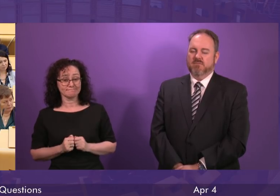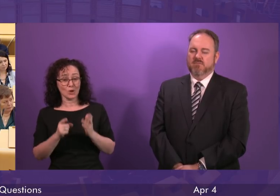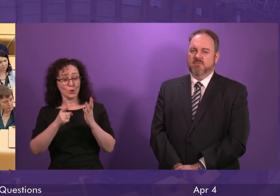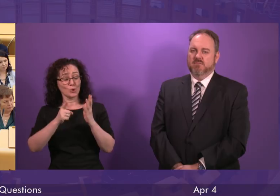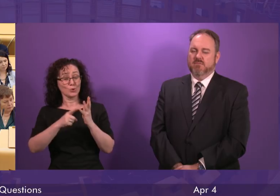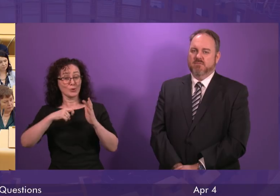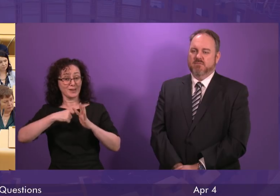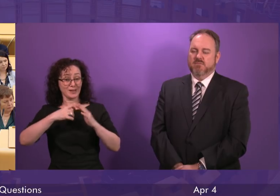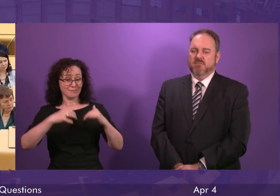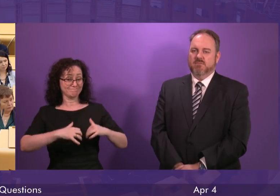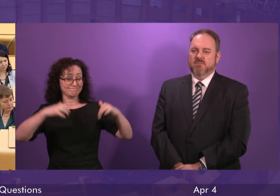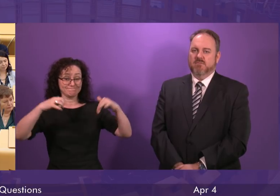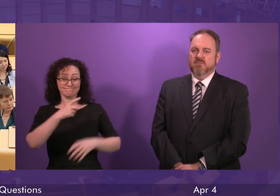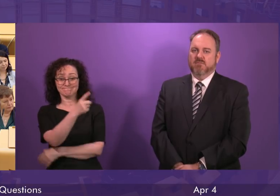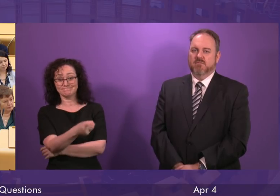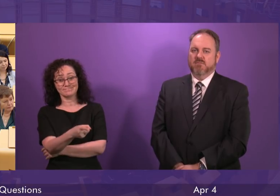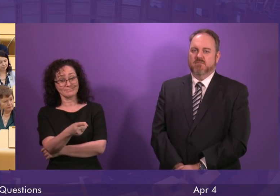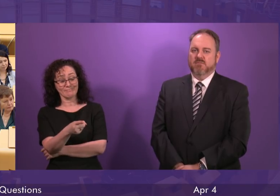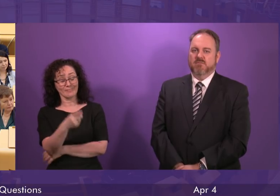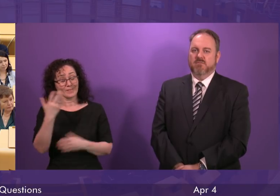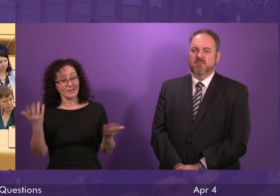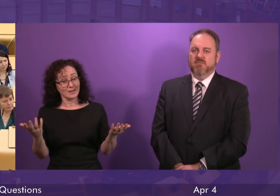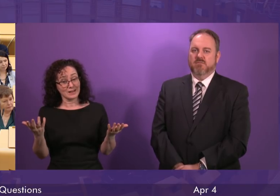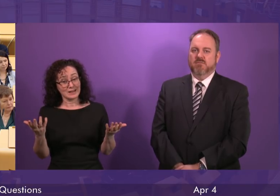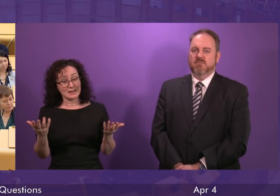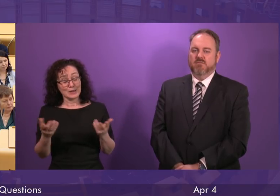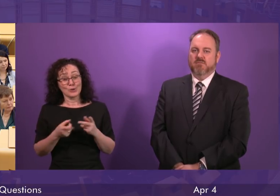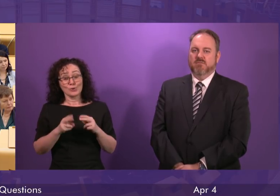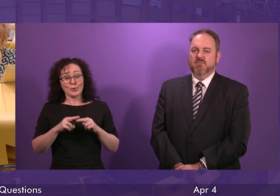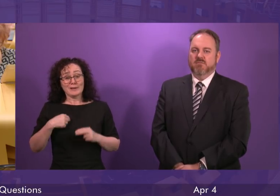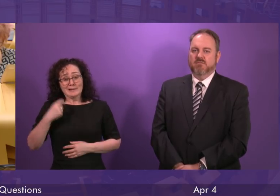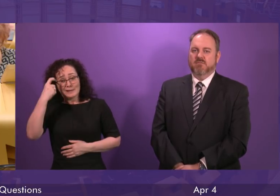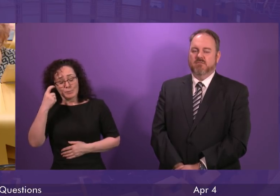no-deal scenario but the levers that will require to be pulled if we find ourselves in that situation.